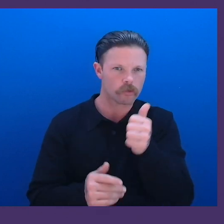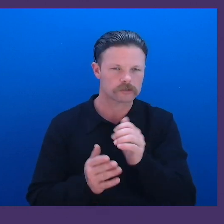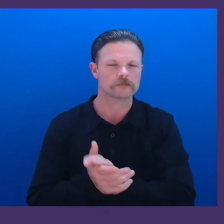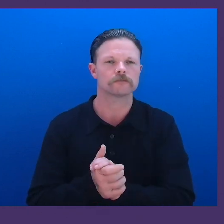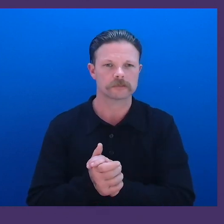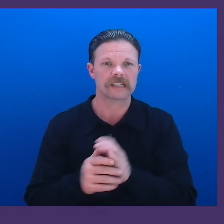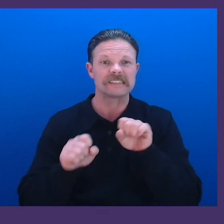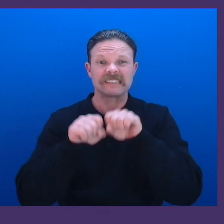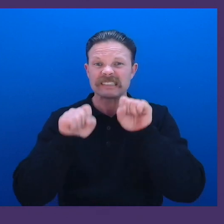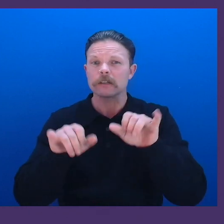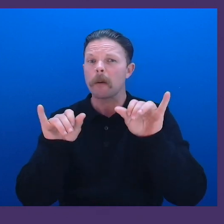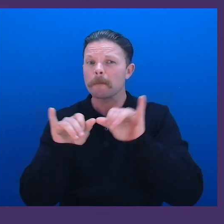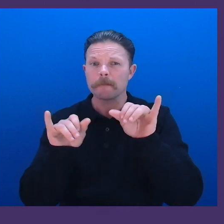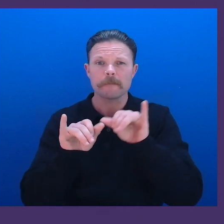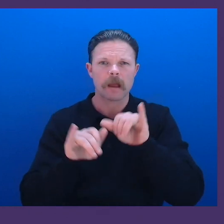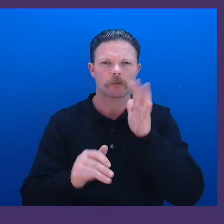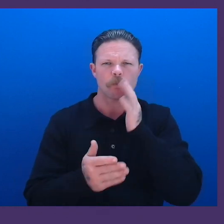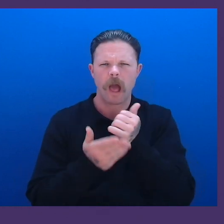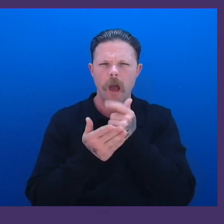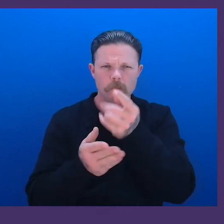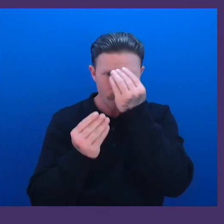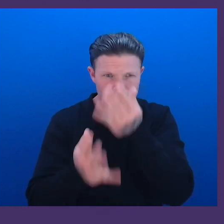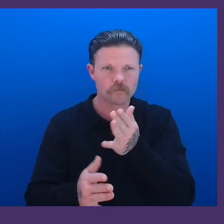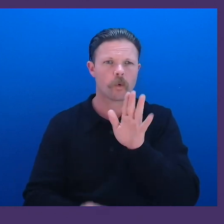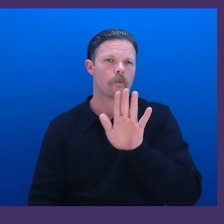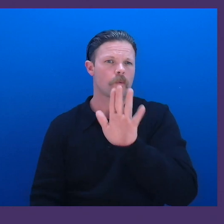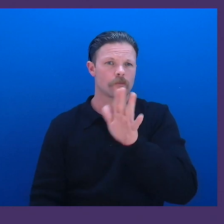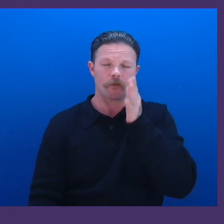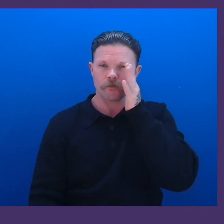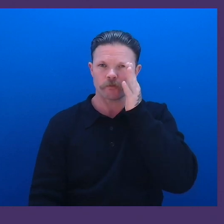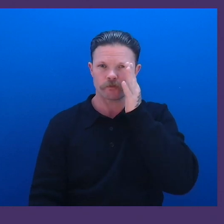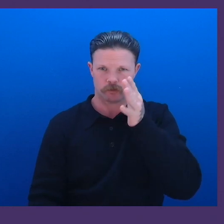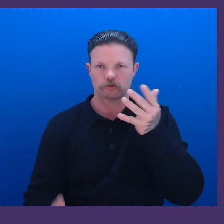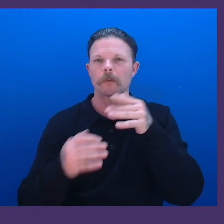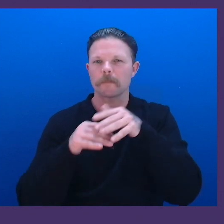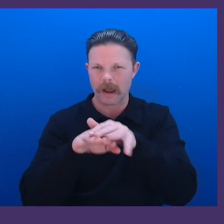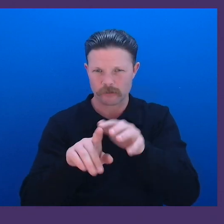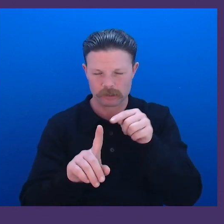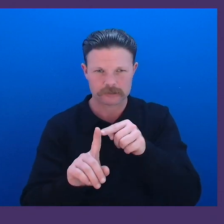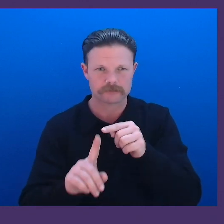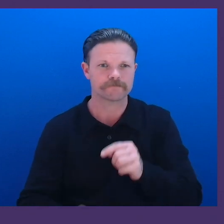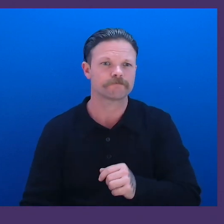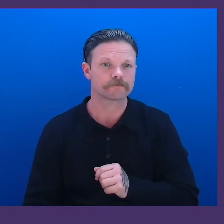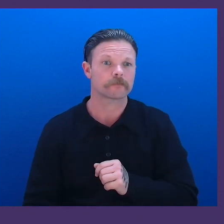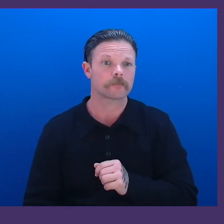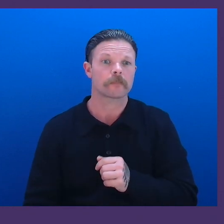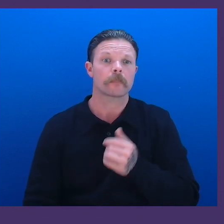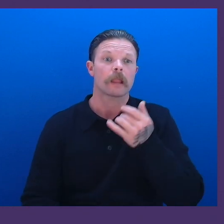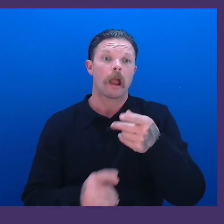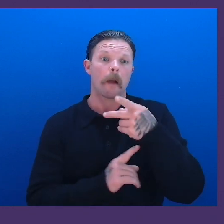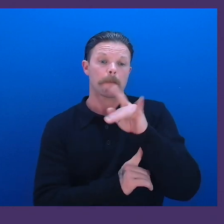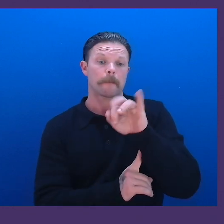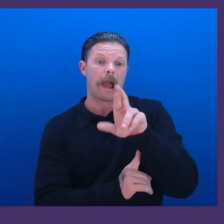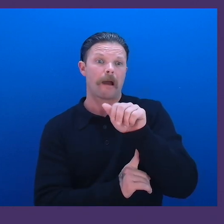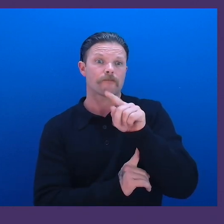PyRIT is another tool Microsoft has released in the open source. This is an automation framework which enables you